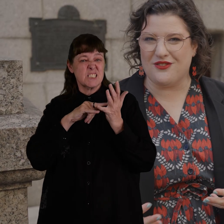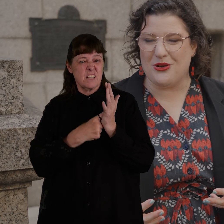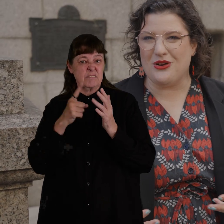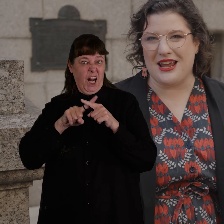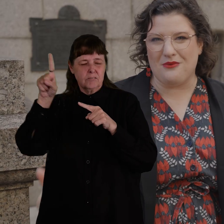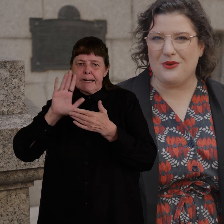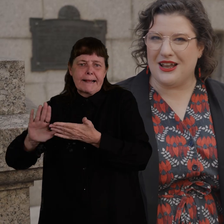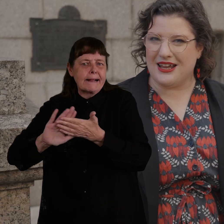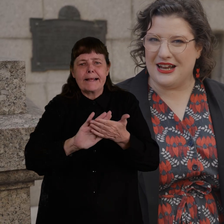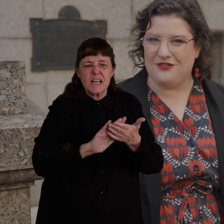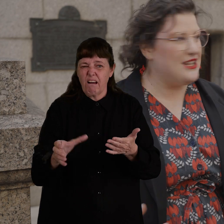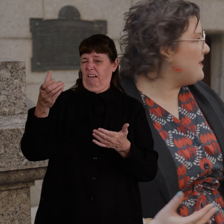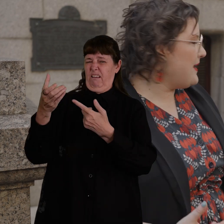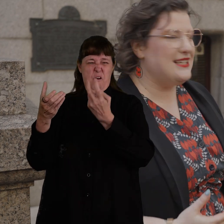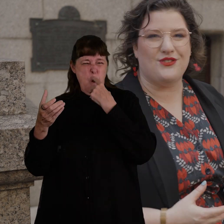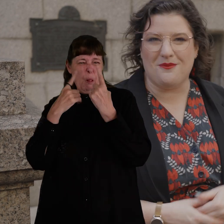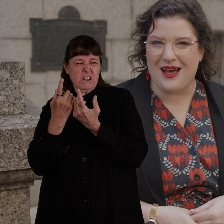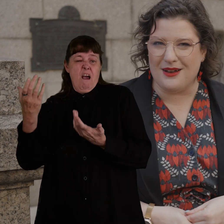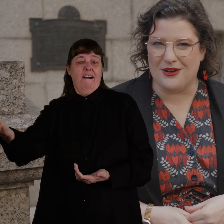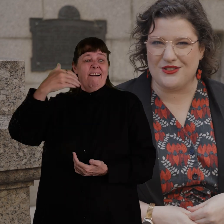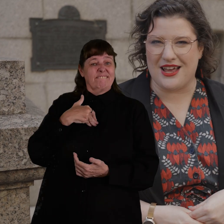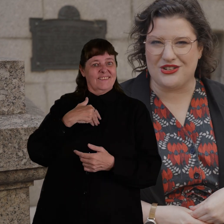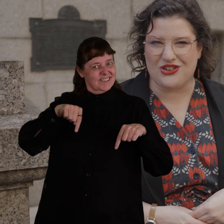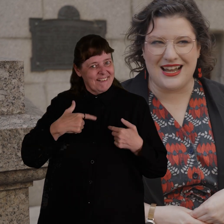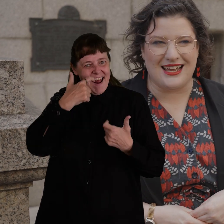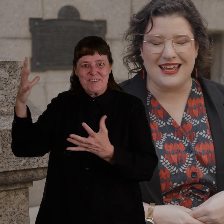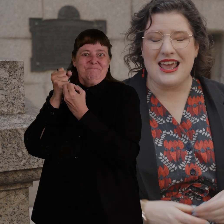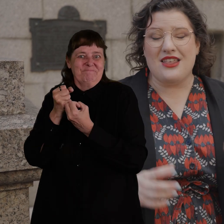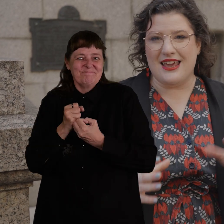of the building, and we were lucky enough to get a piece for the Parliament of South Australia.